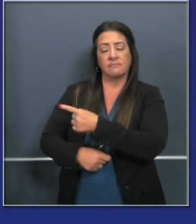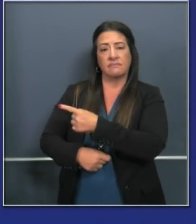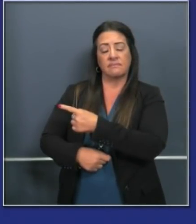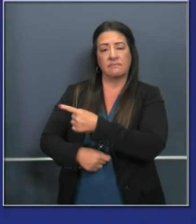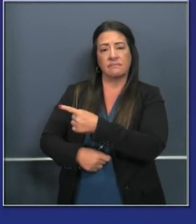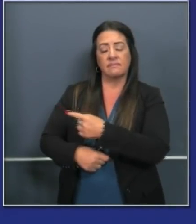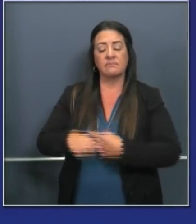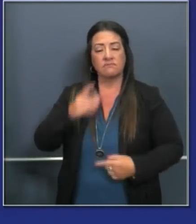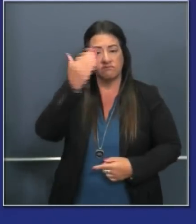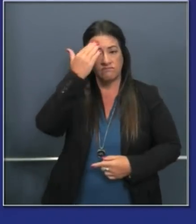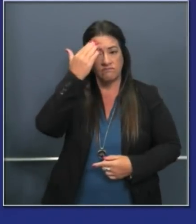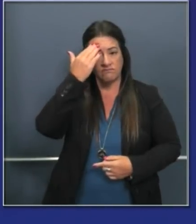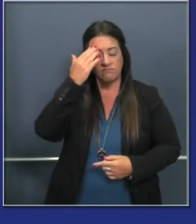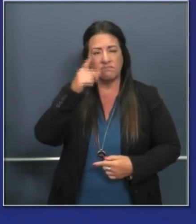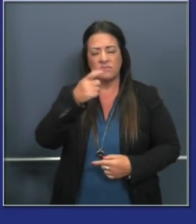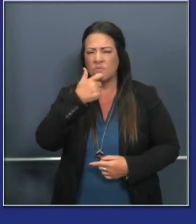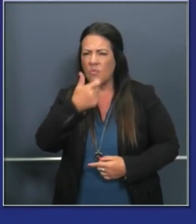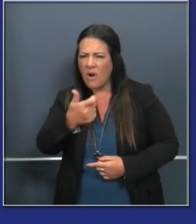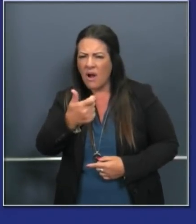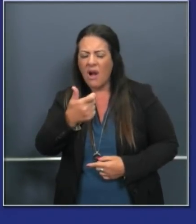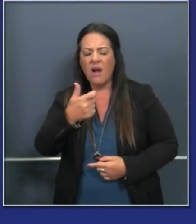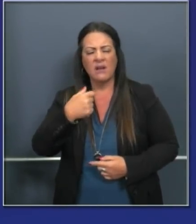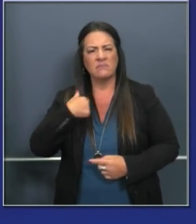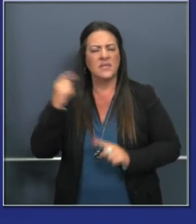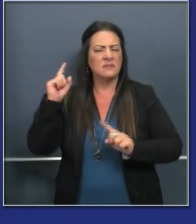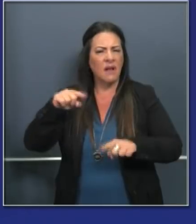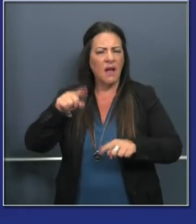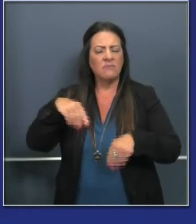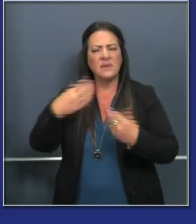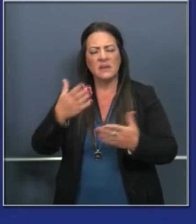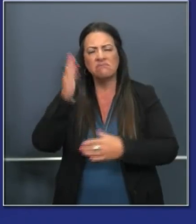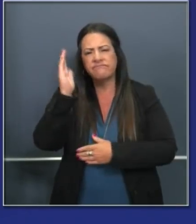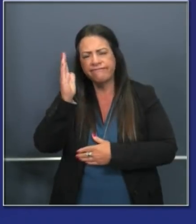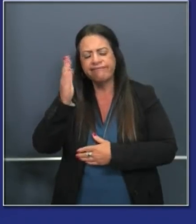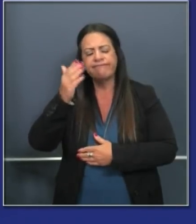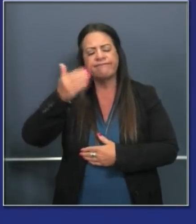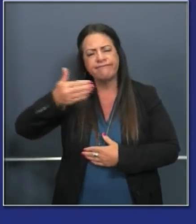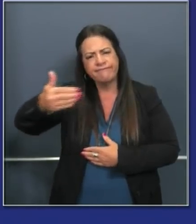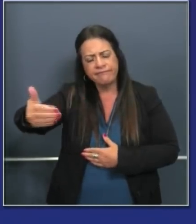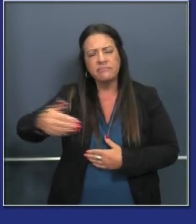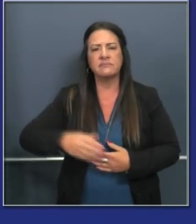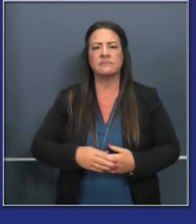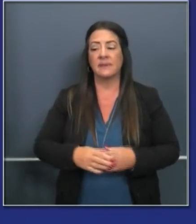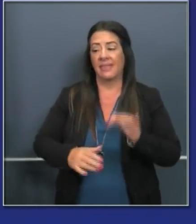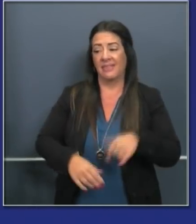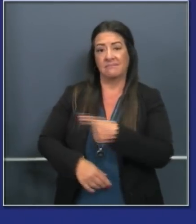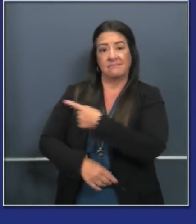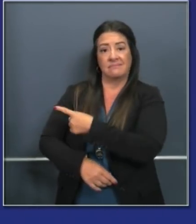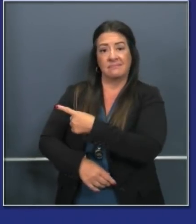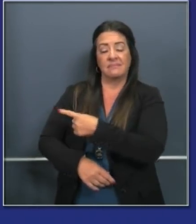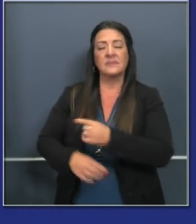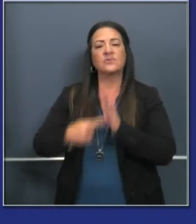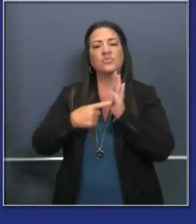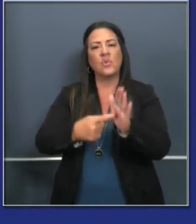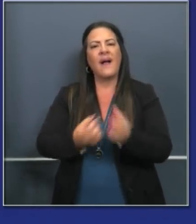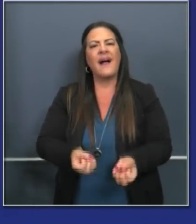TALLIES AS WELL GIVE YOU. THE LATEST NUMBERS AS YOU CAN SEE FROM THIS SLIDE A SLIDE THAT'S BECOME FAMILIAR FOR THOSE THAT